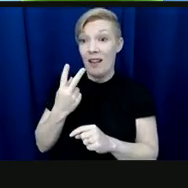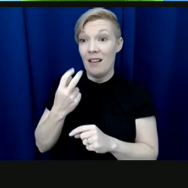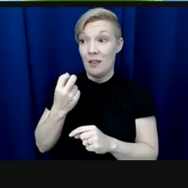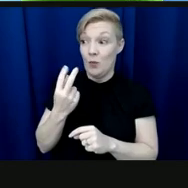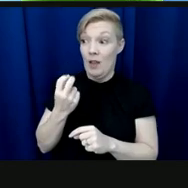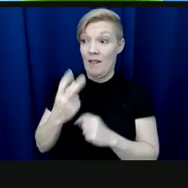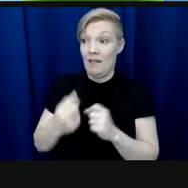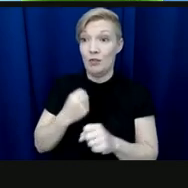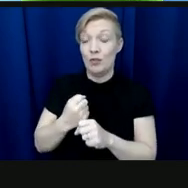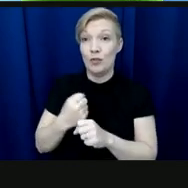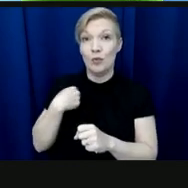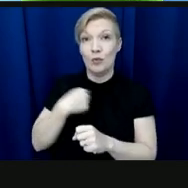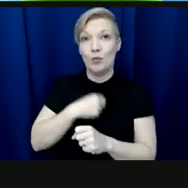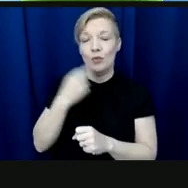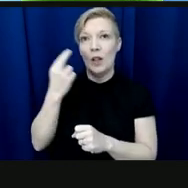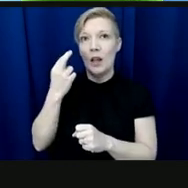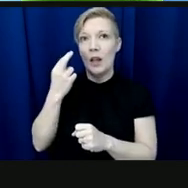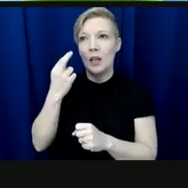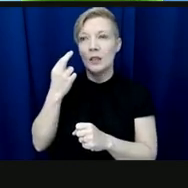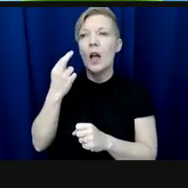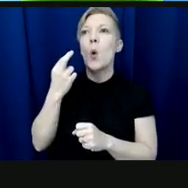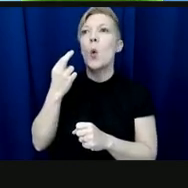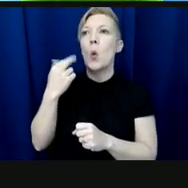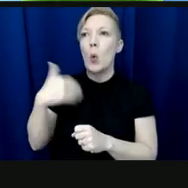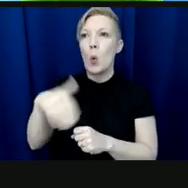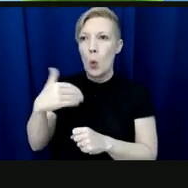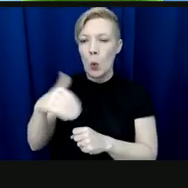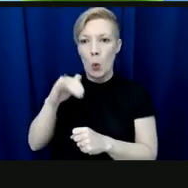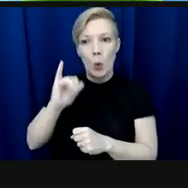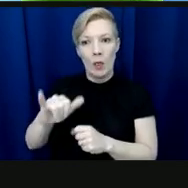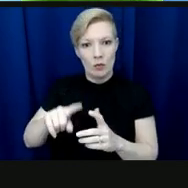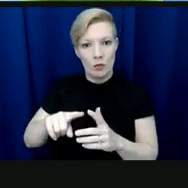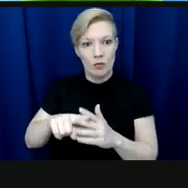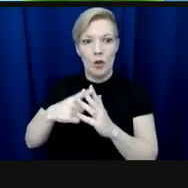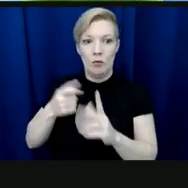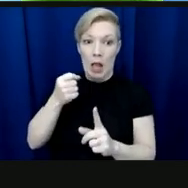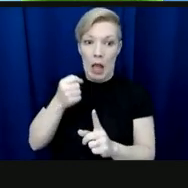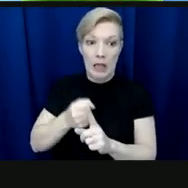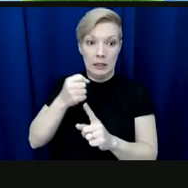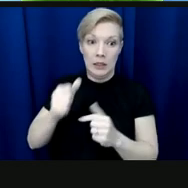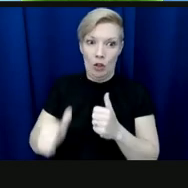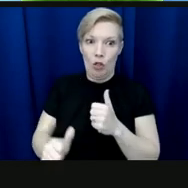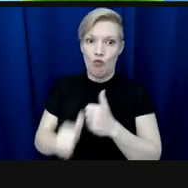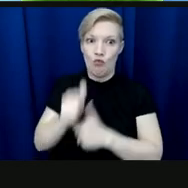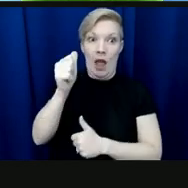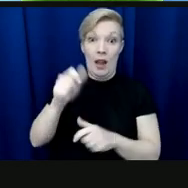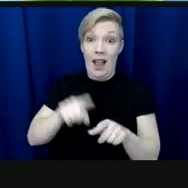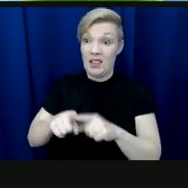I think, the greatest existential threat to us, not just as a as a country, but I think as a planet.